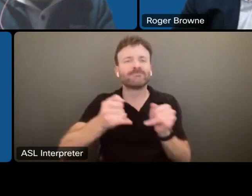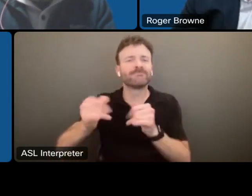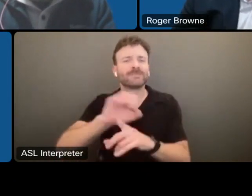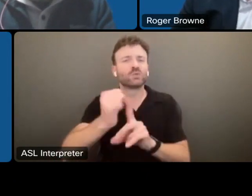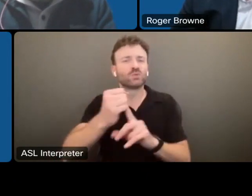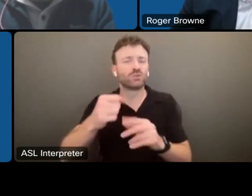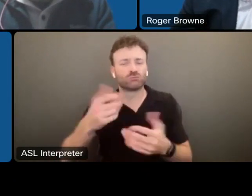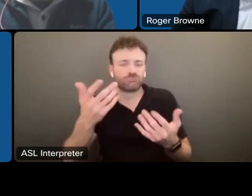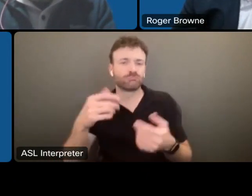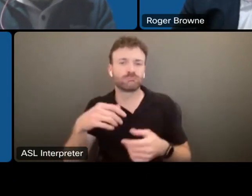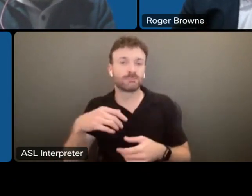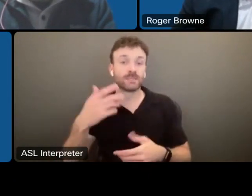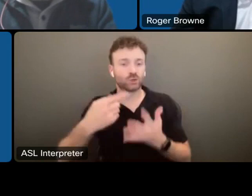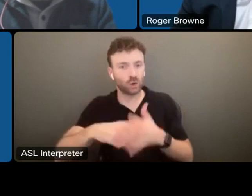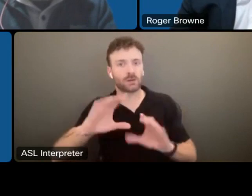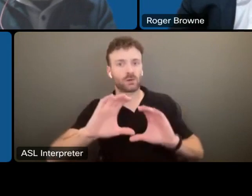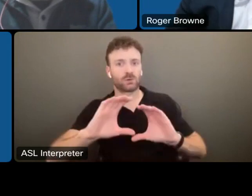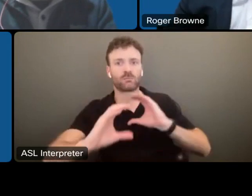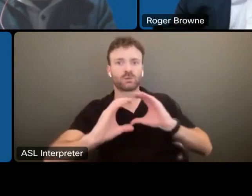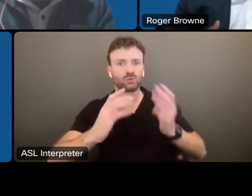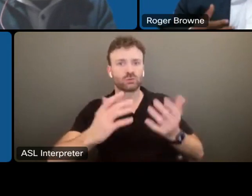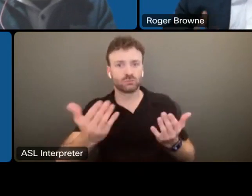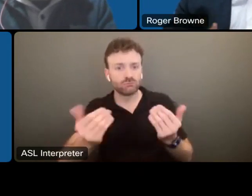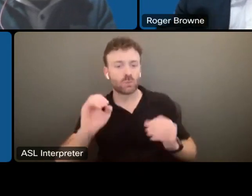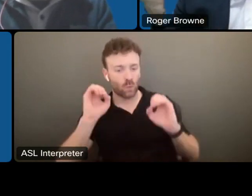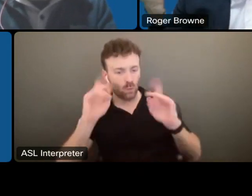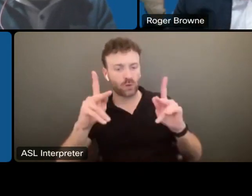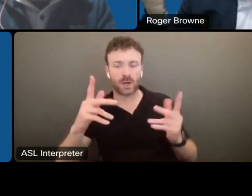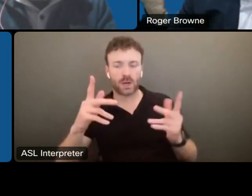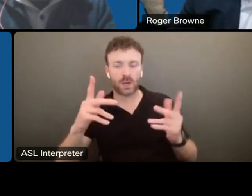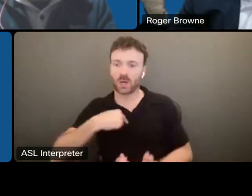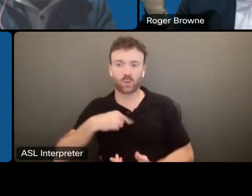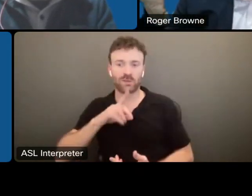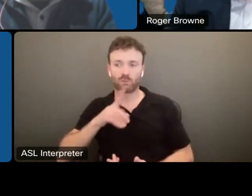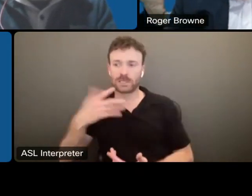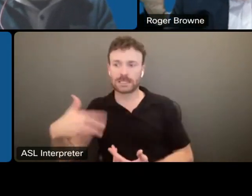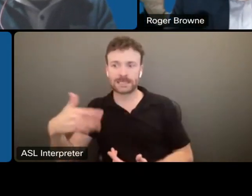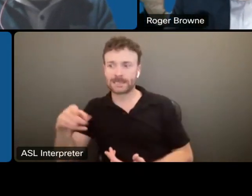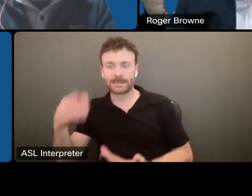those conversations going to say, okay, we've really, really hit that point where we cannot